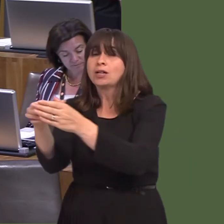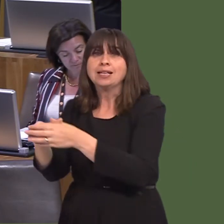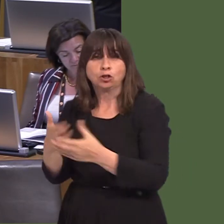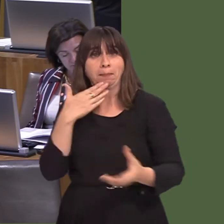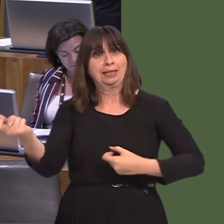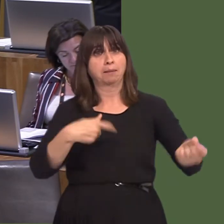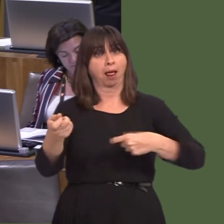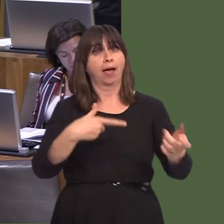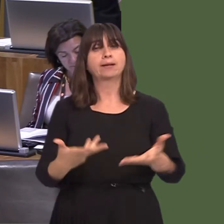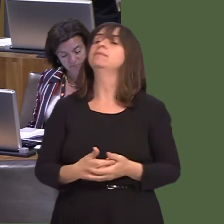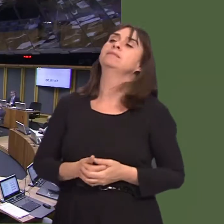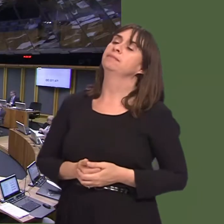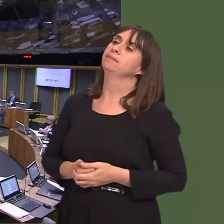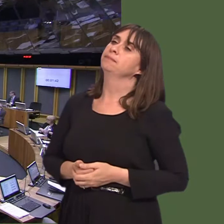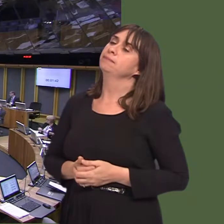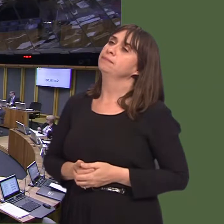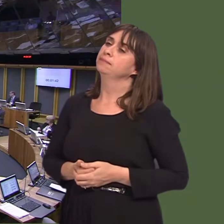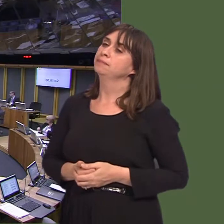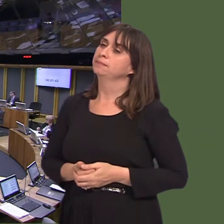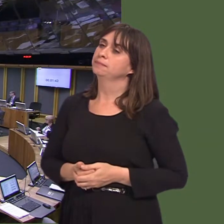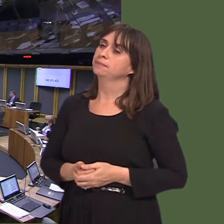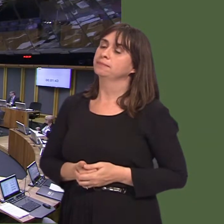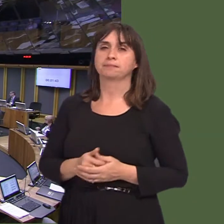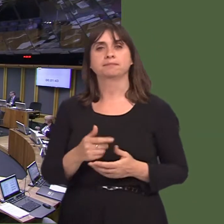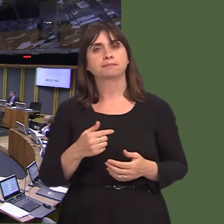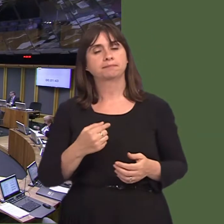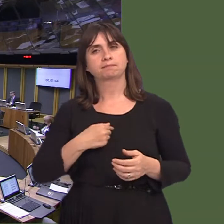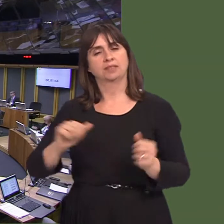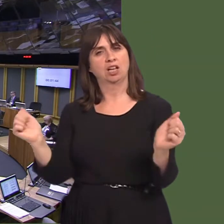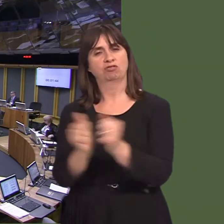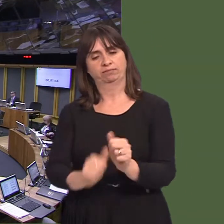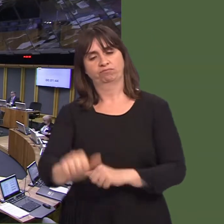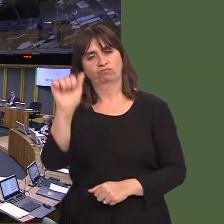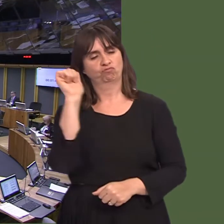John Griffiths AM: First Minister, I very much agree with Darren Millar, and I know